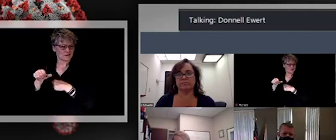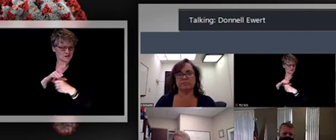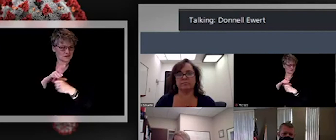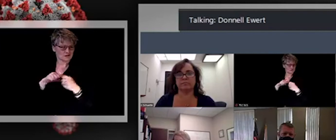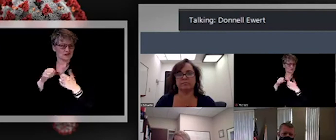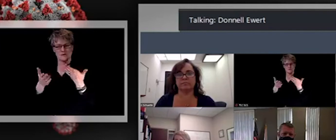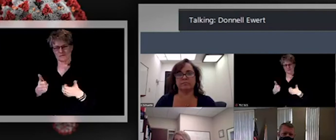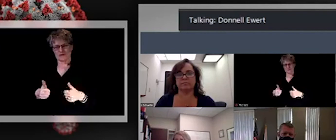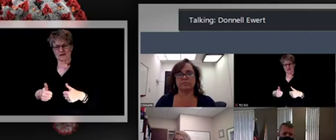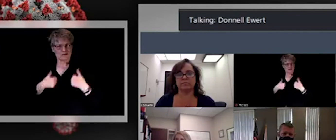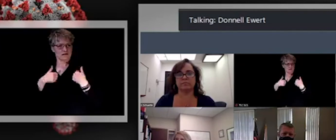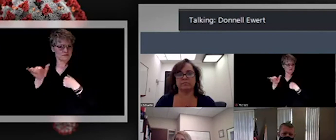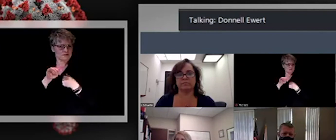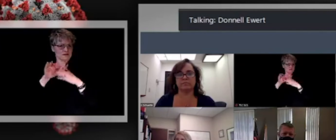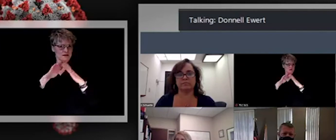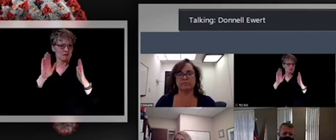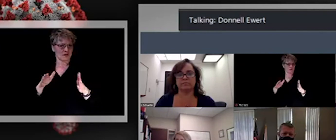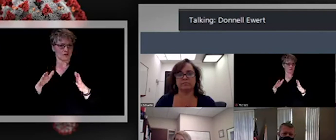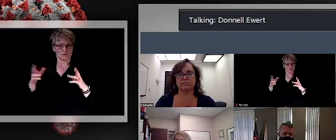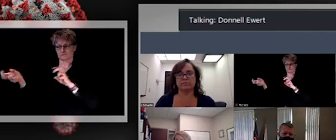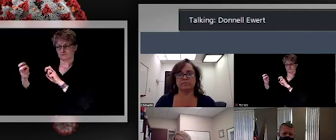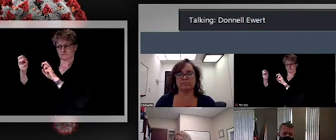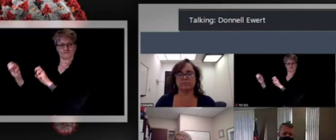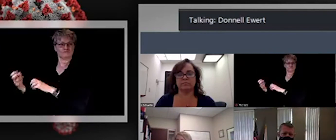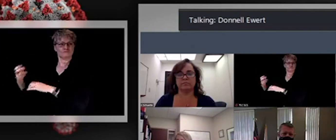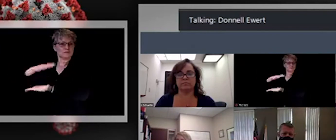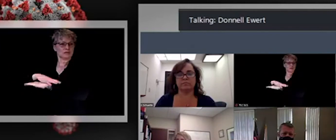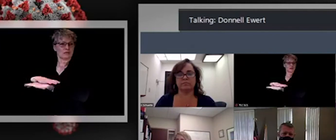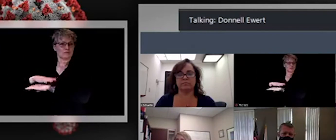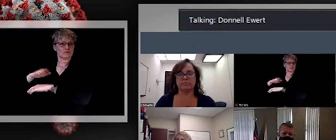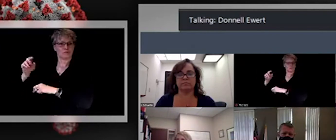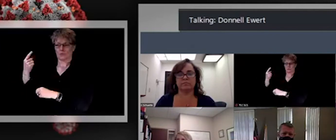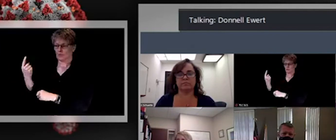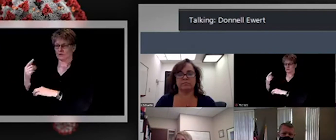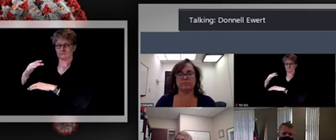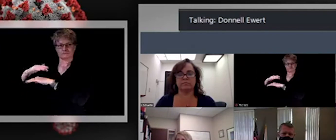they’re not, but they're going to stay at their table. Their exposure to others is very